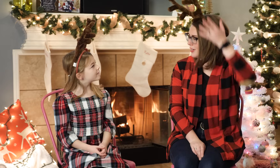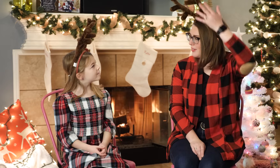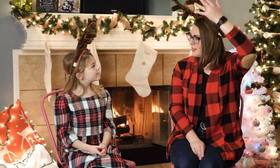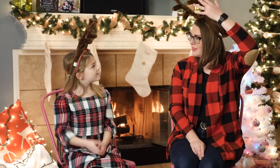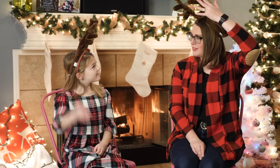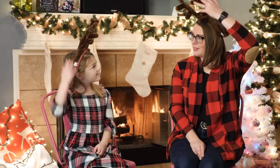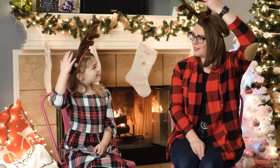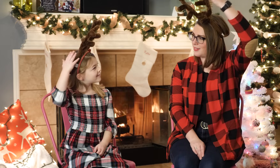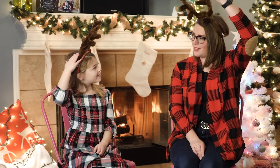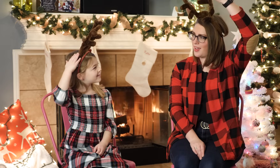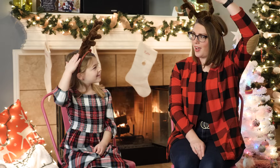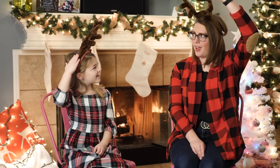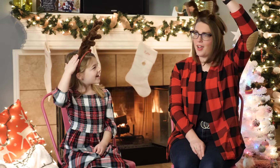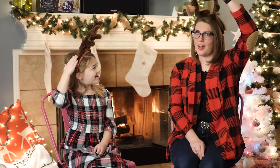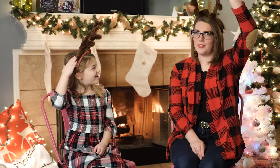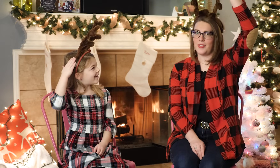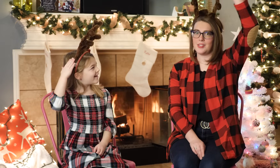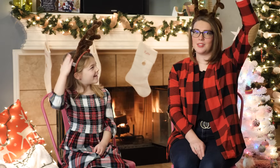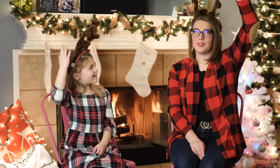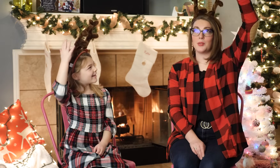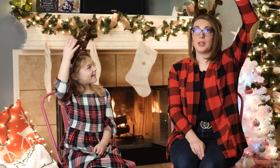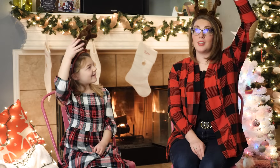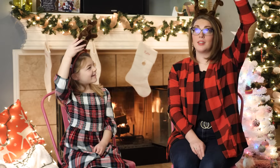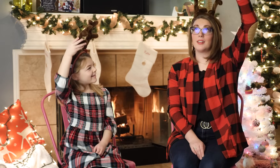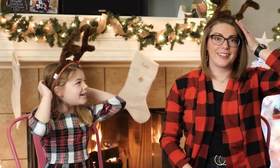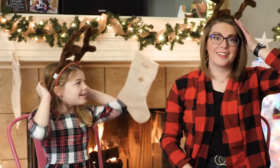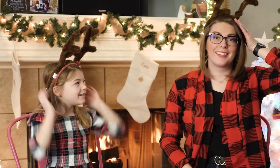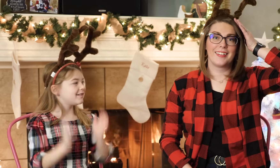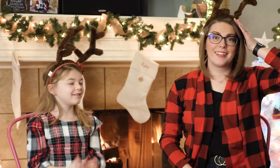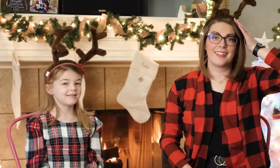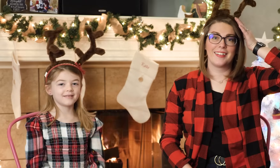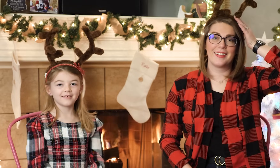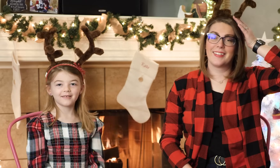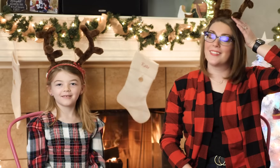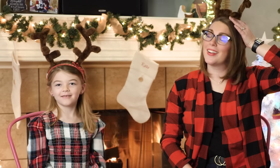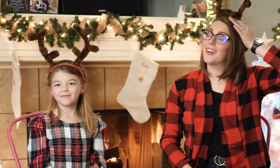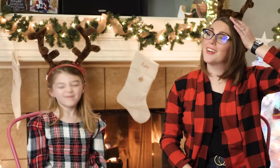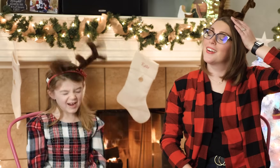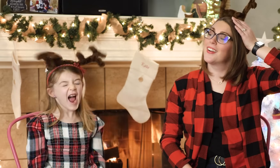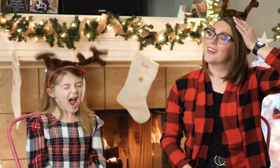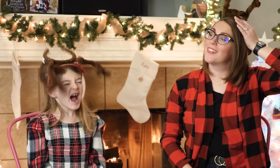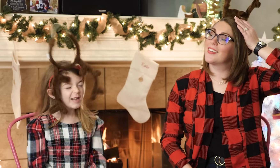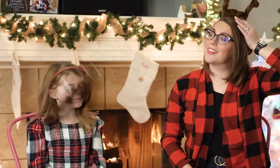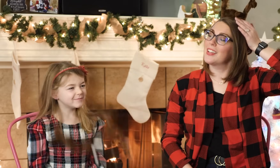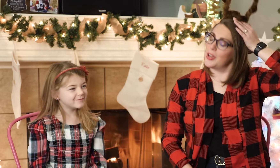right now? How festive are we? You guys are so cool. We are, we're really--oh!